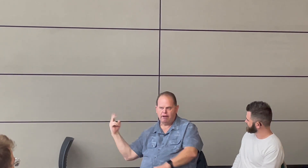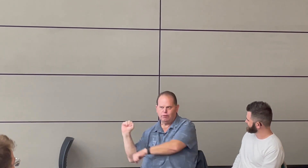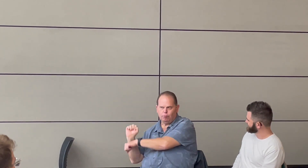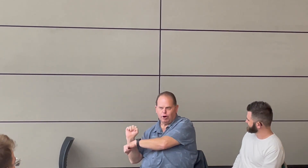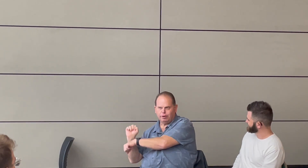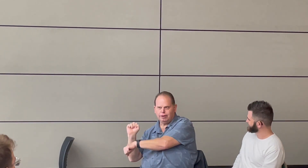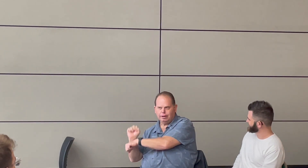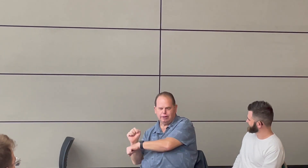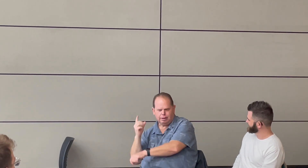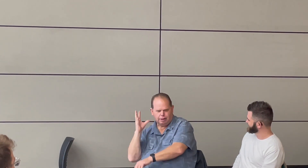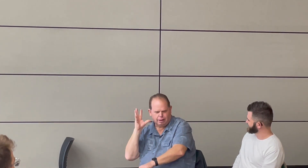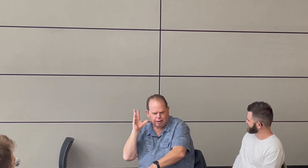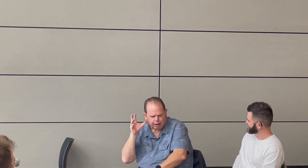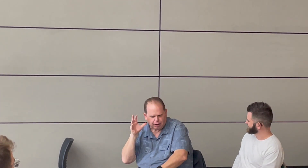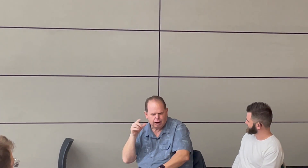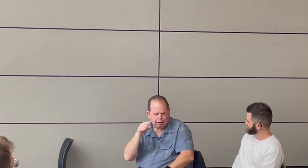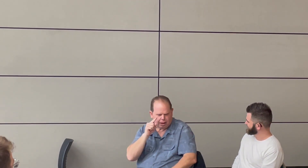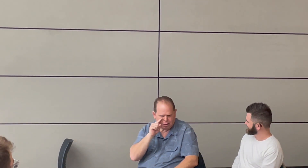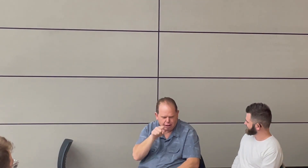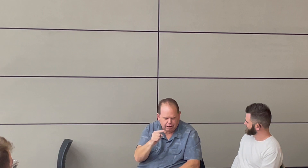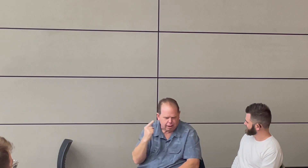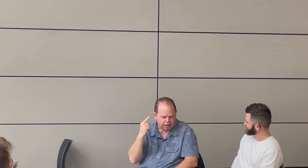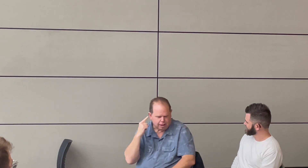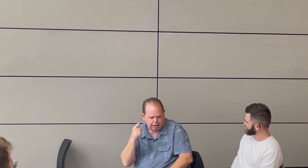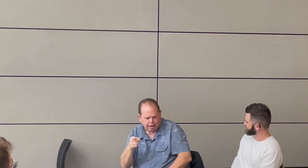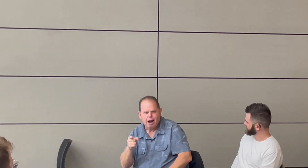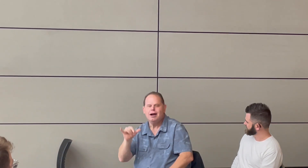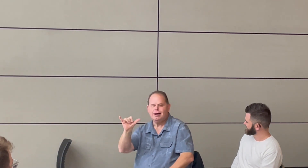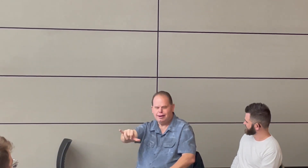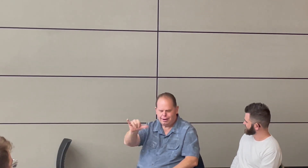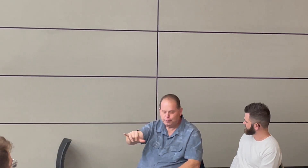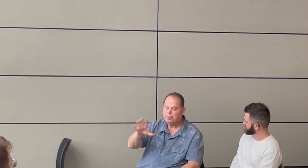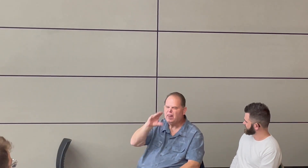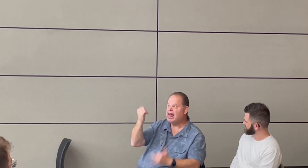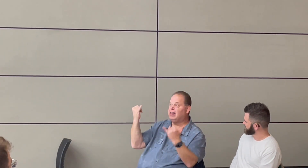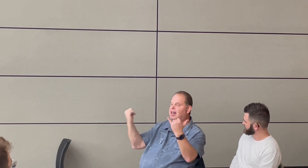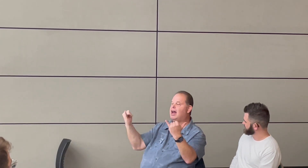on half speed and so are my ears you know so I hear something and I see something and now